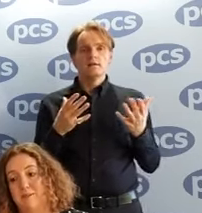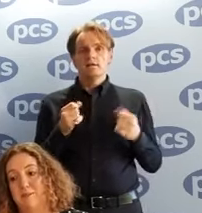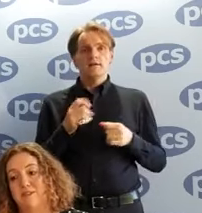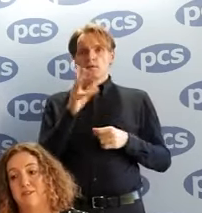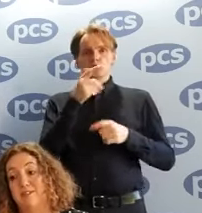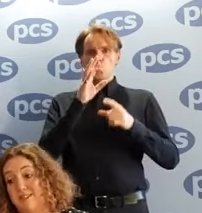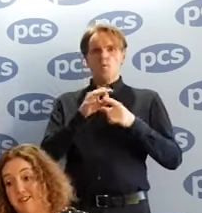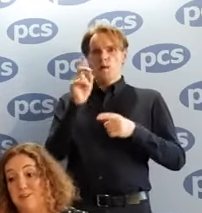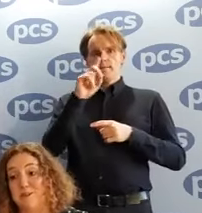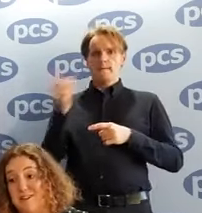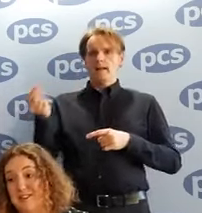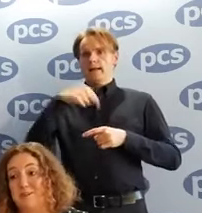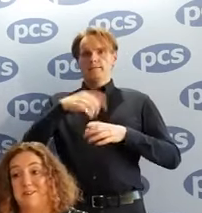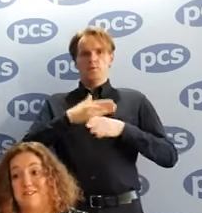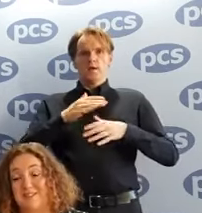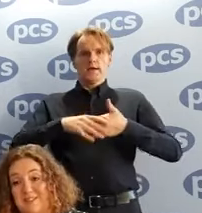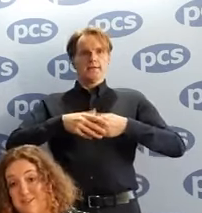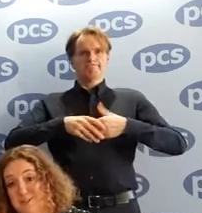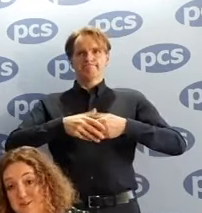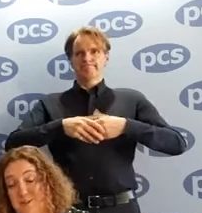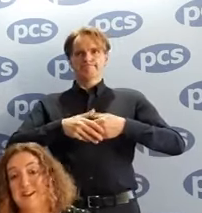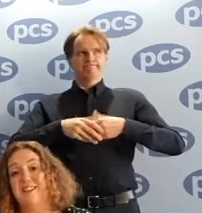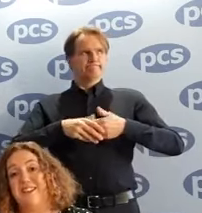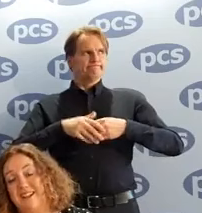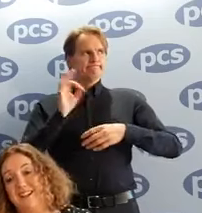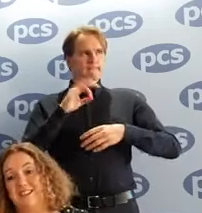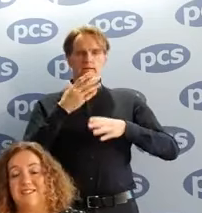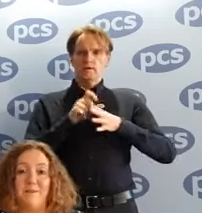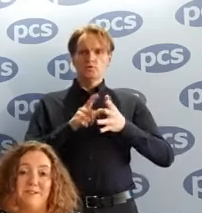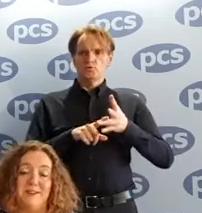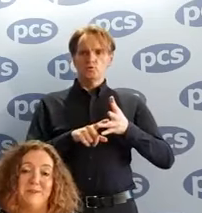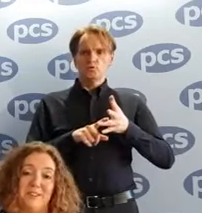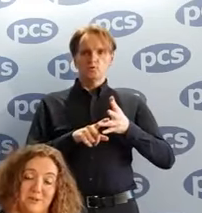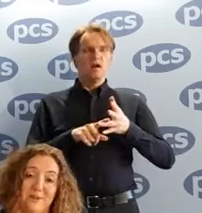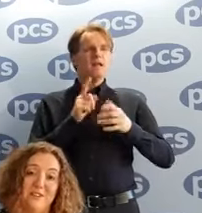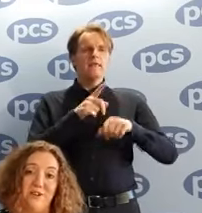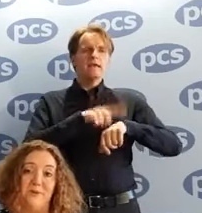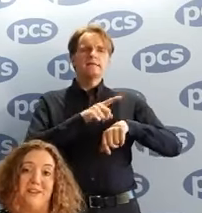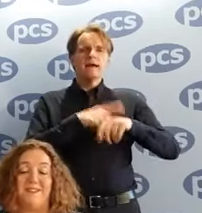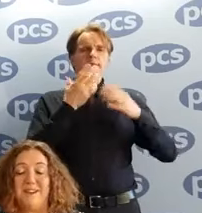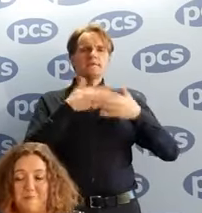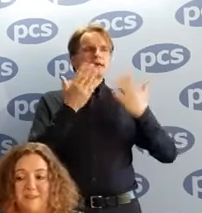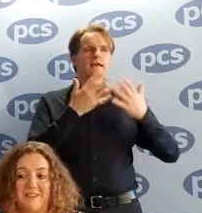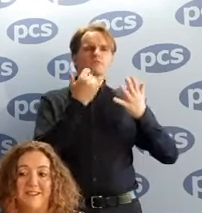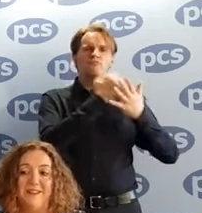thumbs and if you're sitting there doing nothing because there's nothing to do then clearly at the time the day when they do need you when it's dead busy